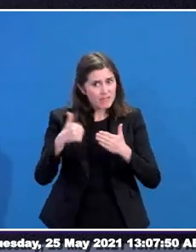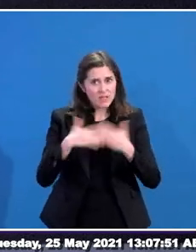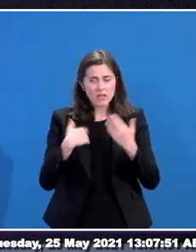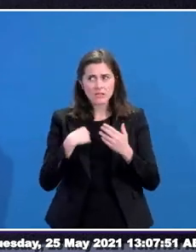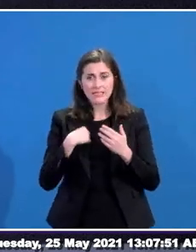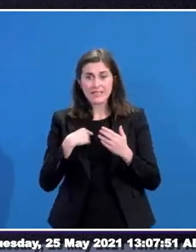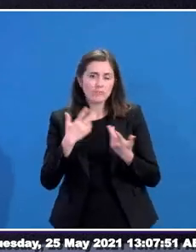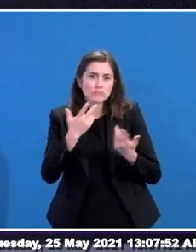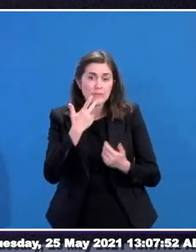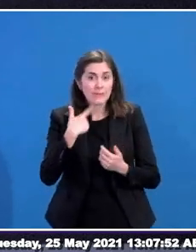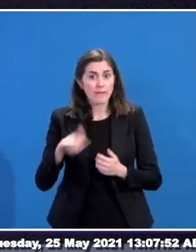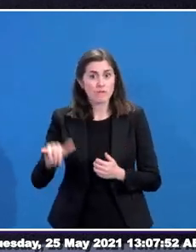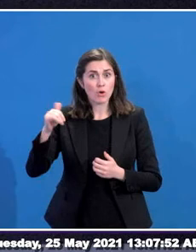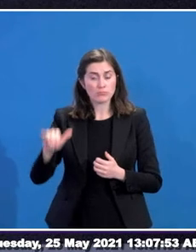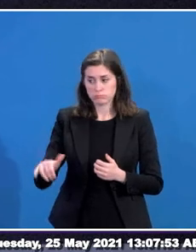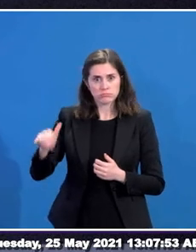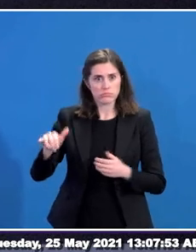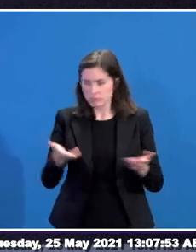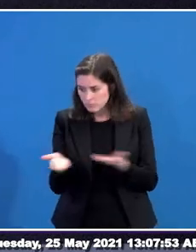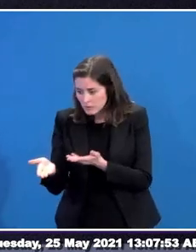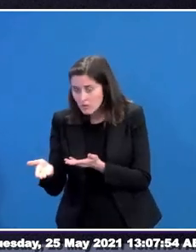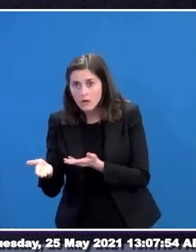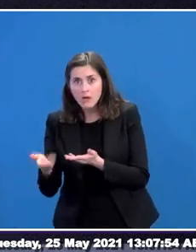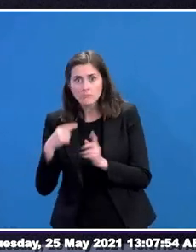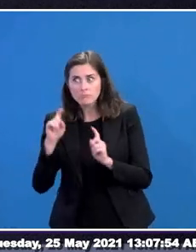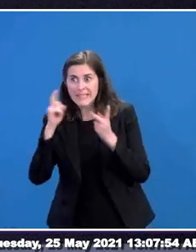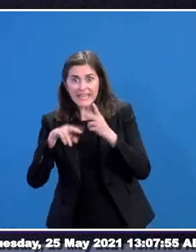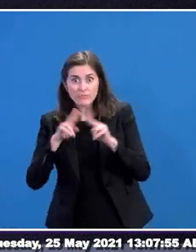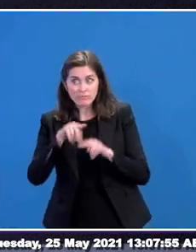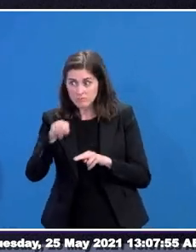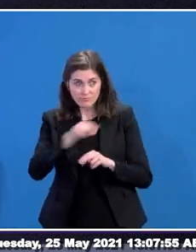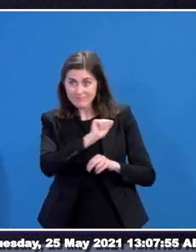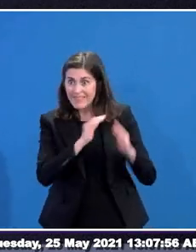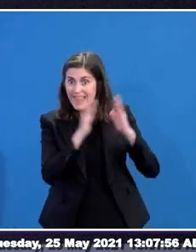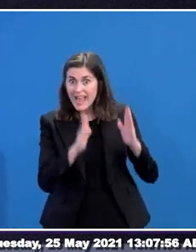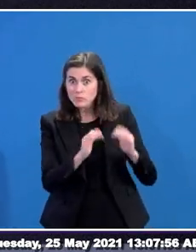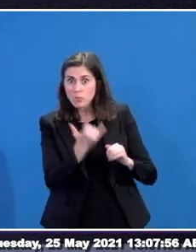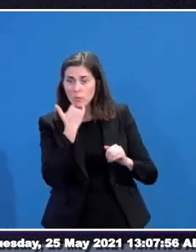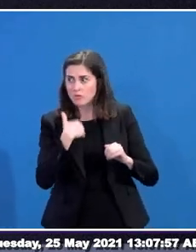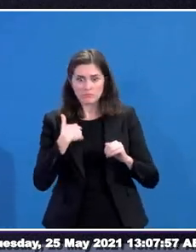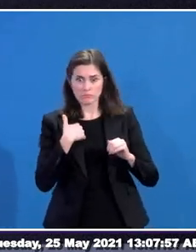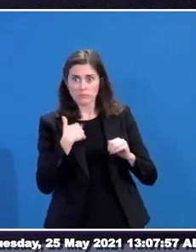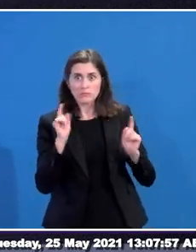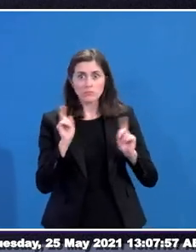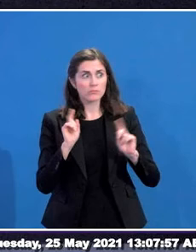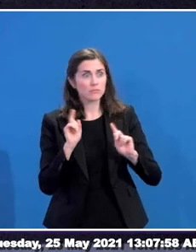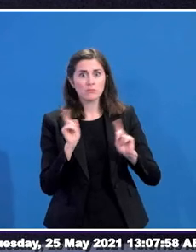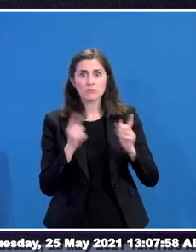If it says it's from Carl's house, I'm just --- I don't know what